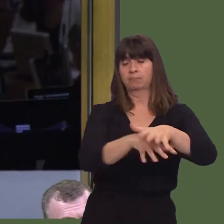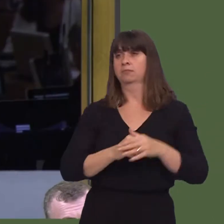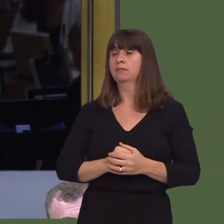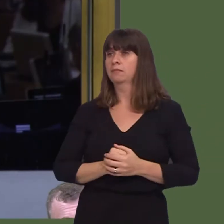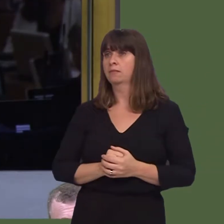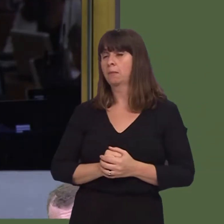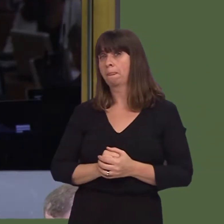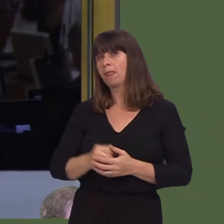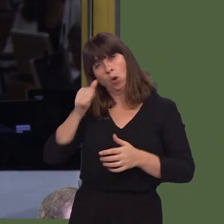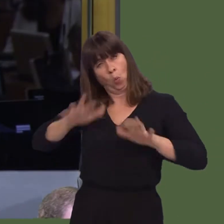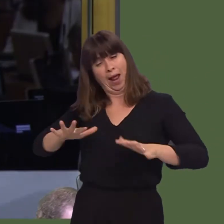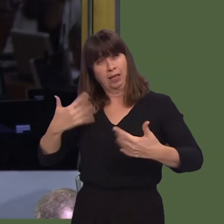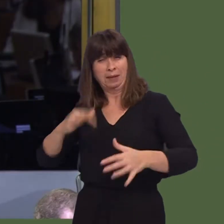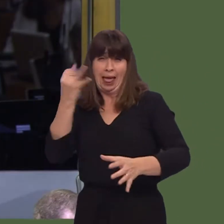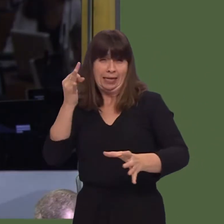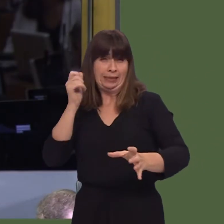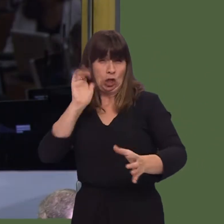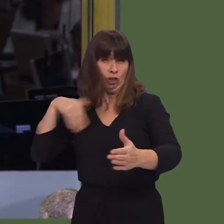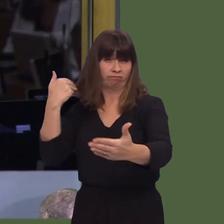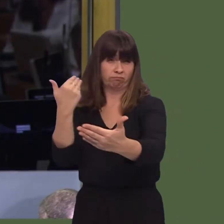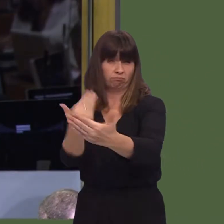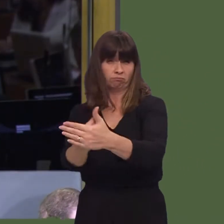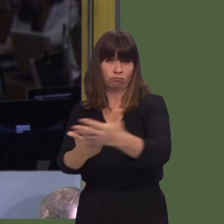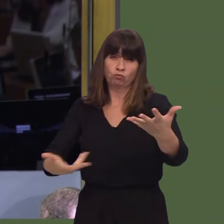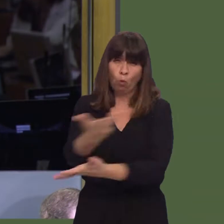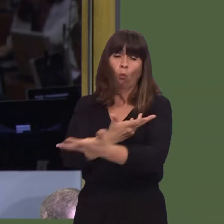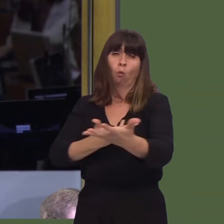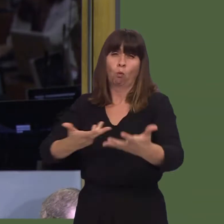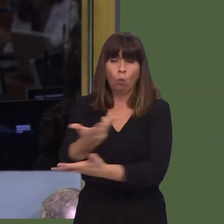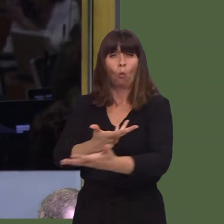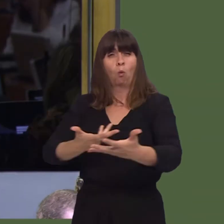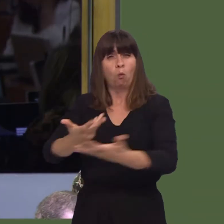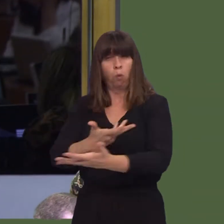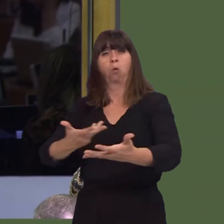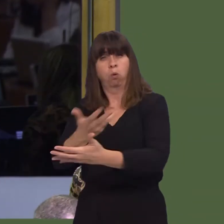here in Wales for 18 years, to my sure and certain knowledge, and probably long before devolution.